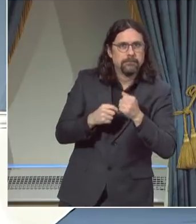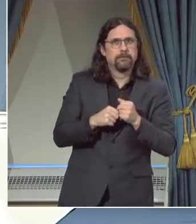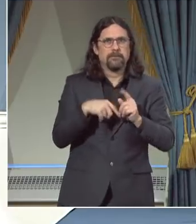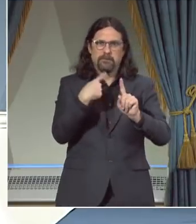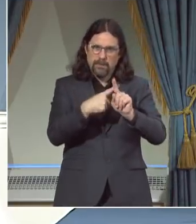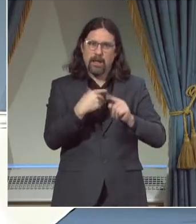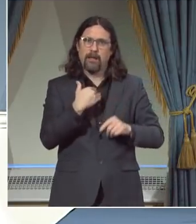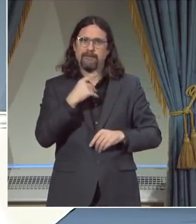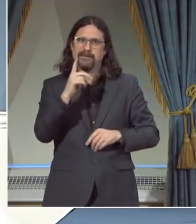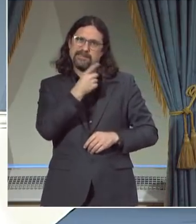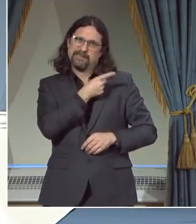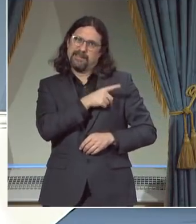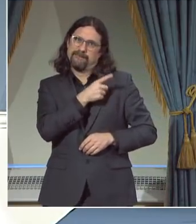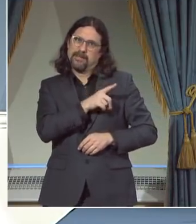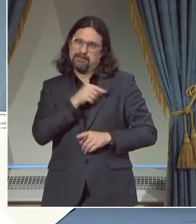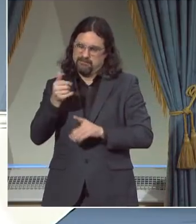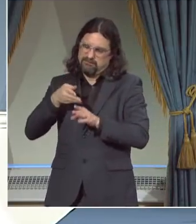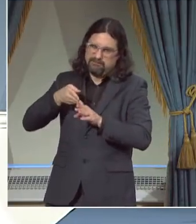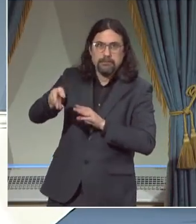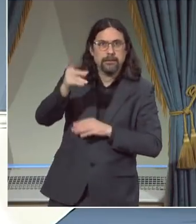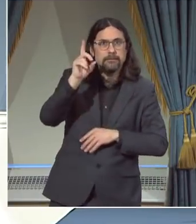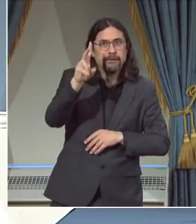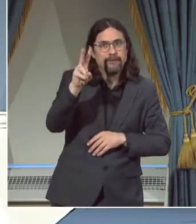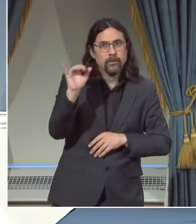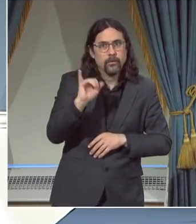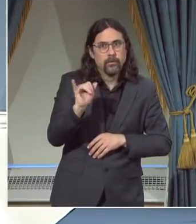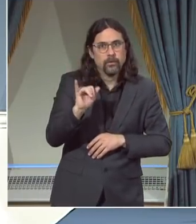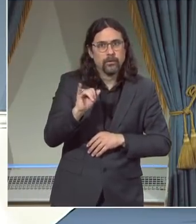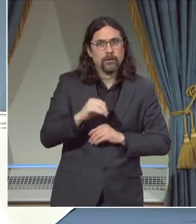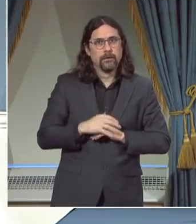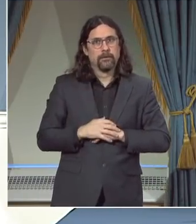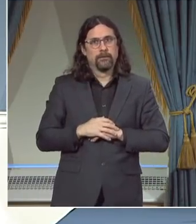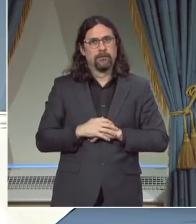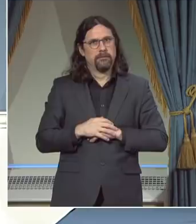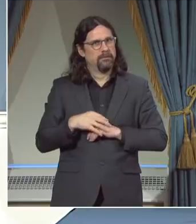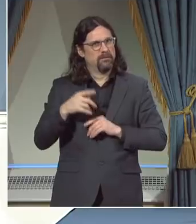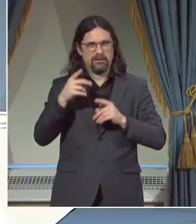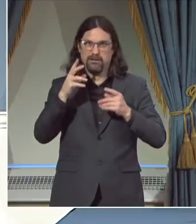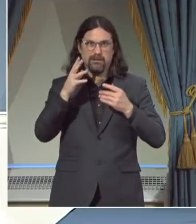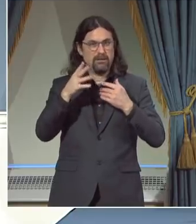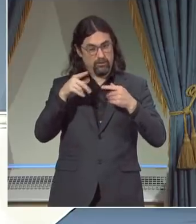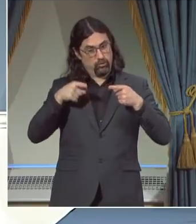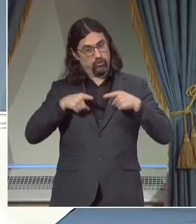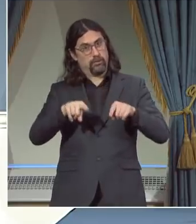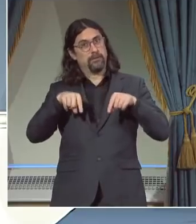WELL. IT REMAINS A HIGH IPRORTIY FOR S.U I THINK IT'S A ODGO UQESITON , DAN ATTH IT IS SOMETHING WE'RE